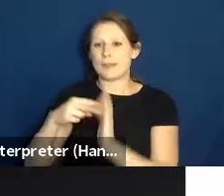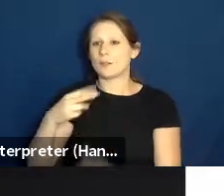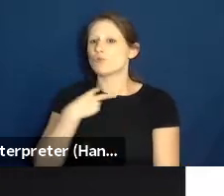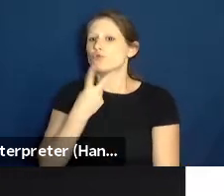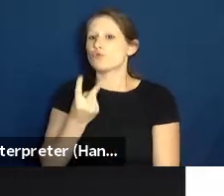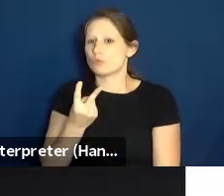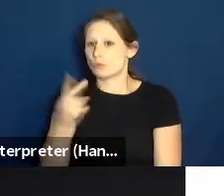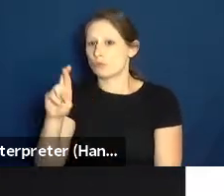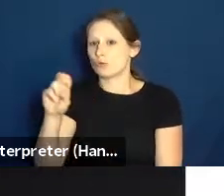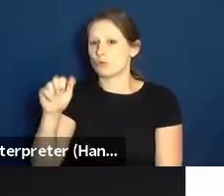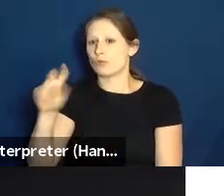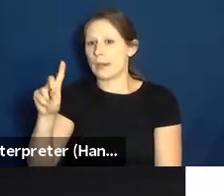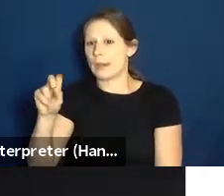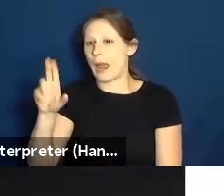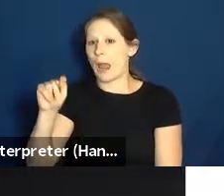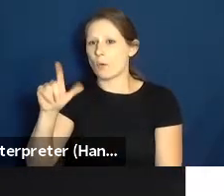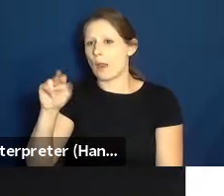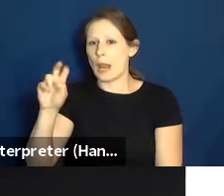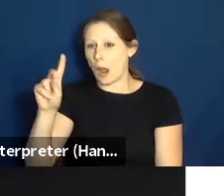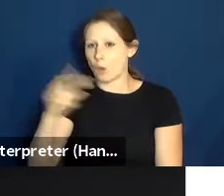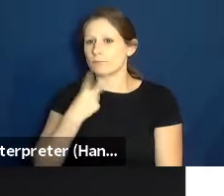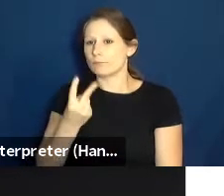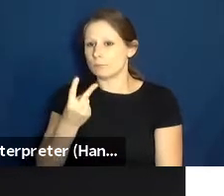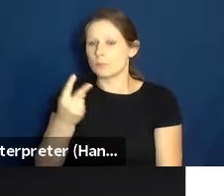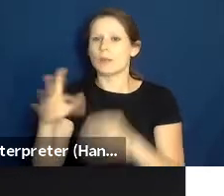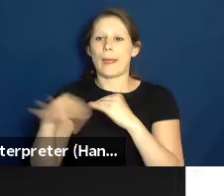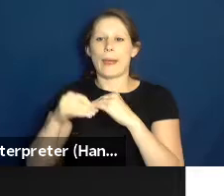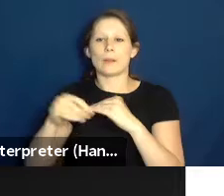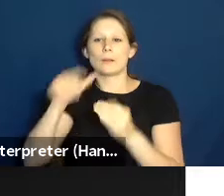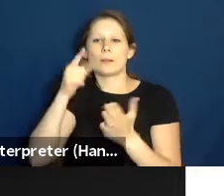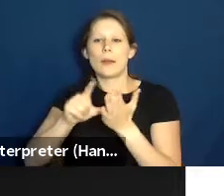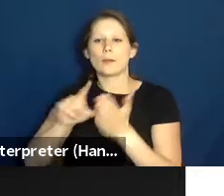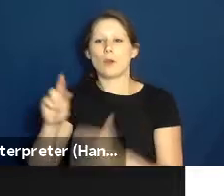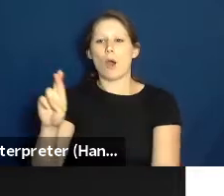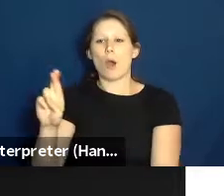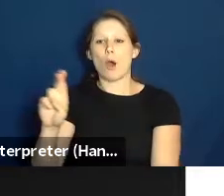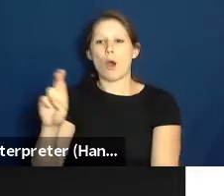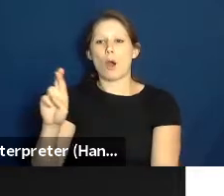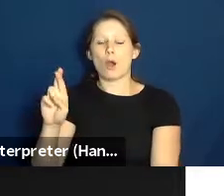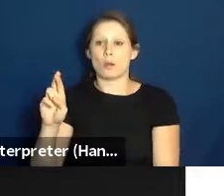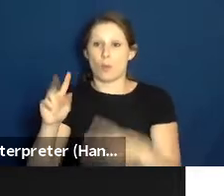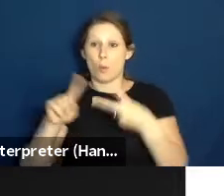your comments in the chat, uses letter R, to read out loud, for S, for silent.